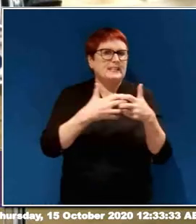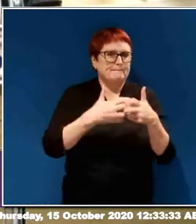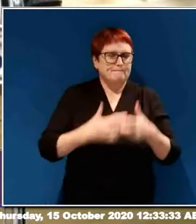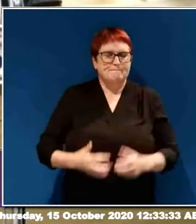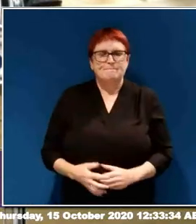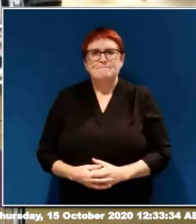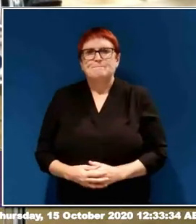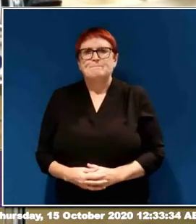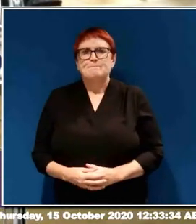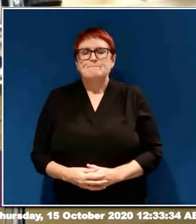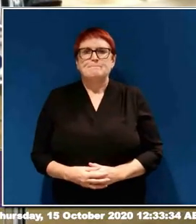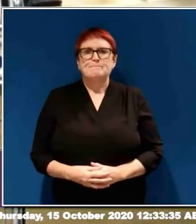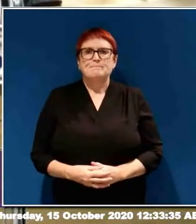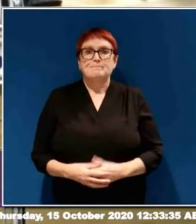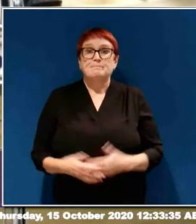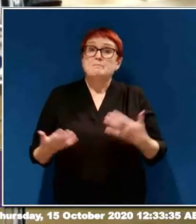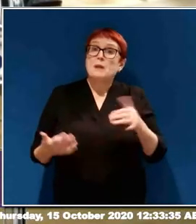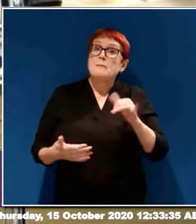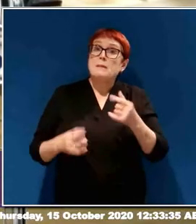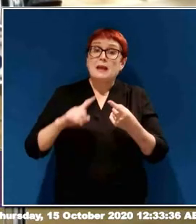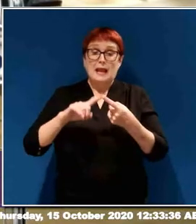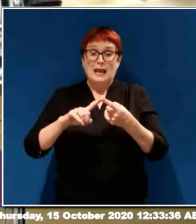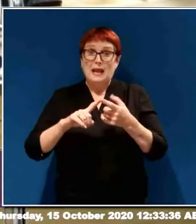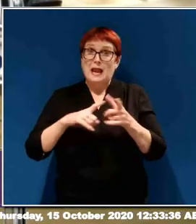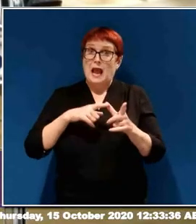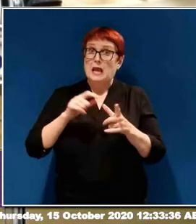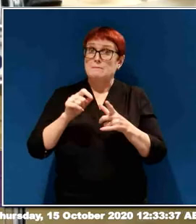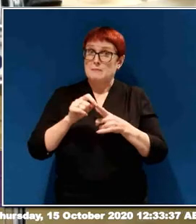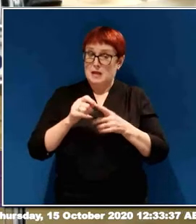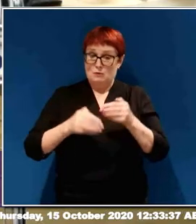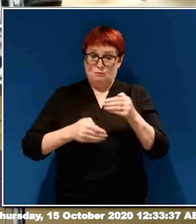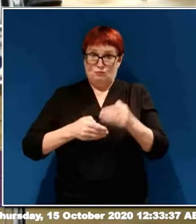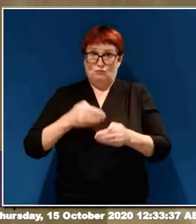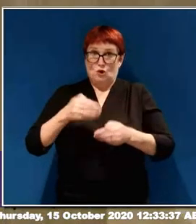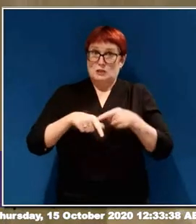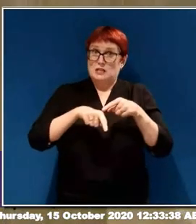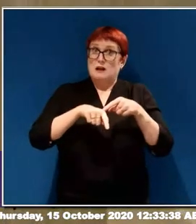been gone through and a student has received an EAP verification,